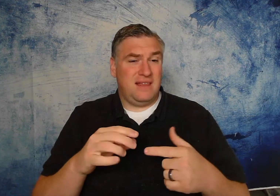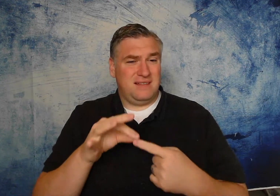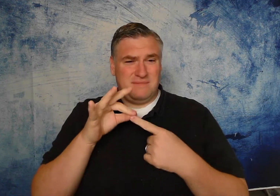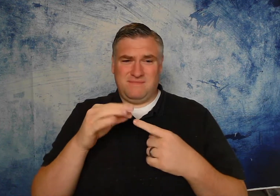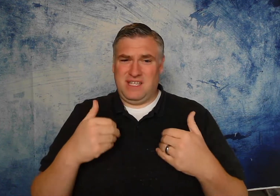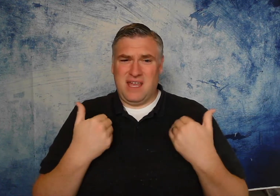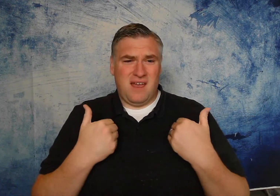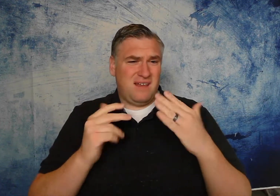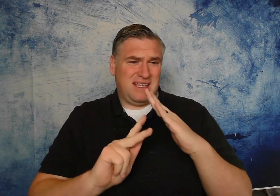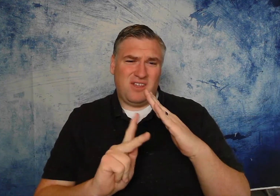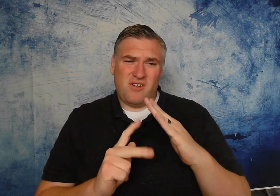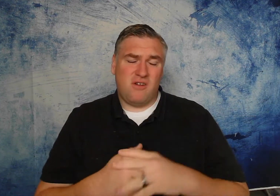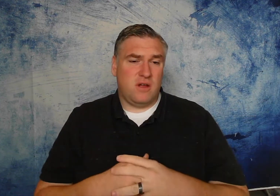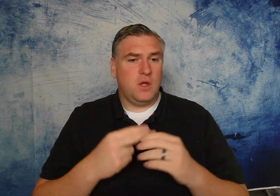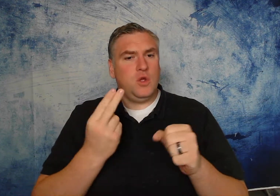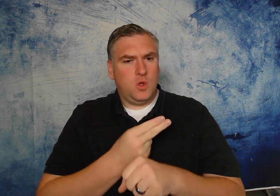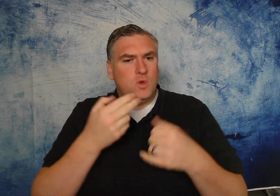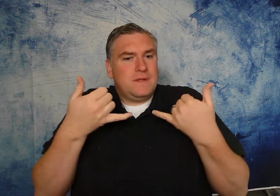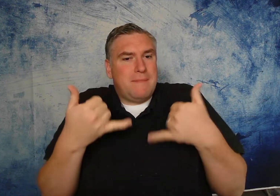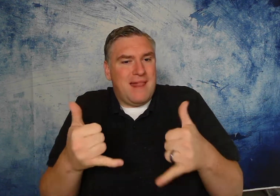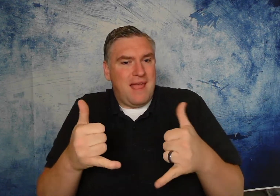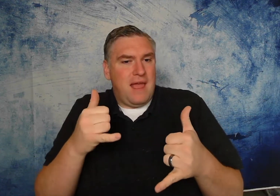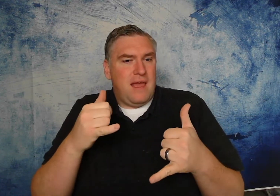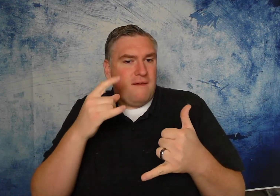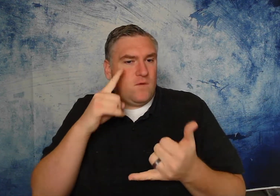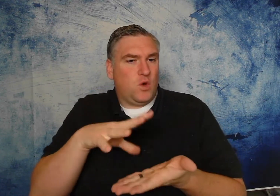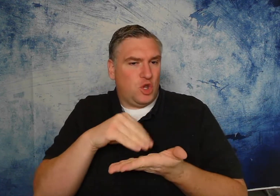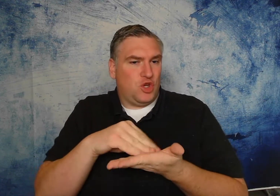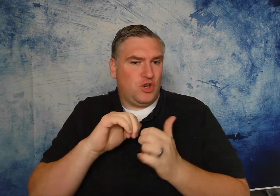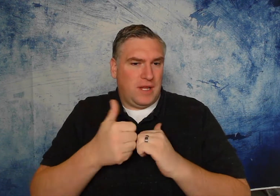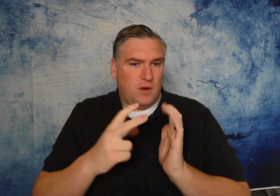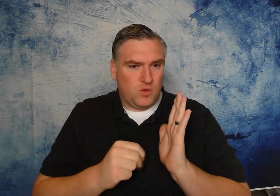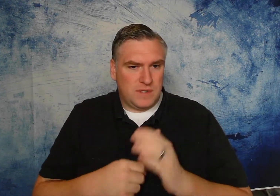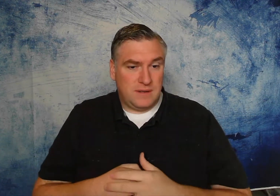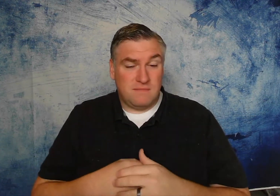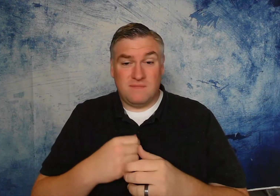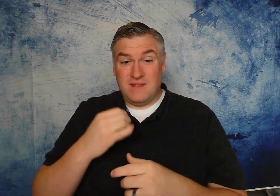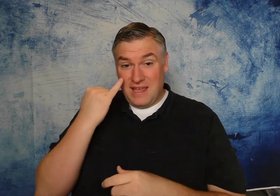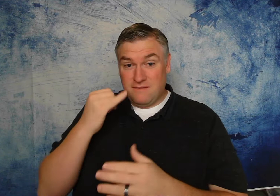Play - so important for young students especially kindergarten. Play to learn